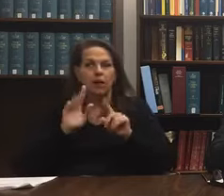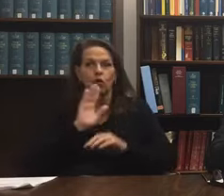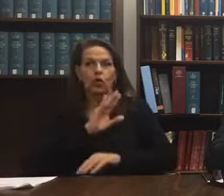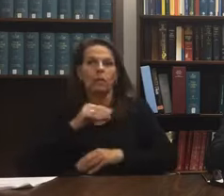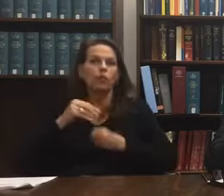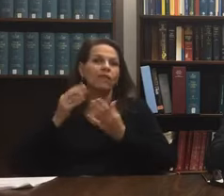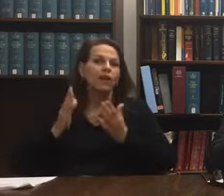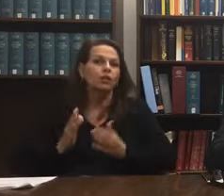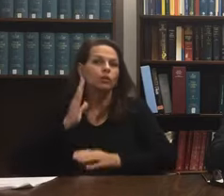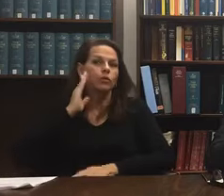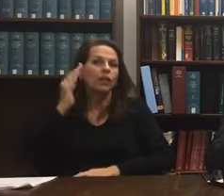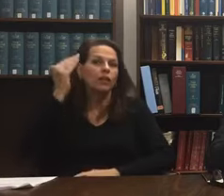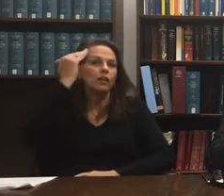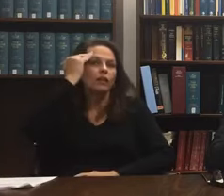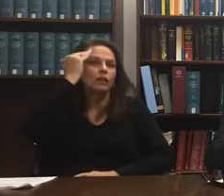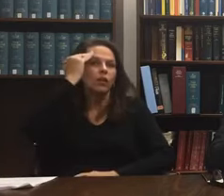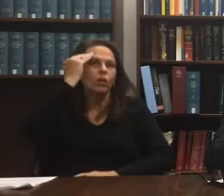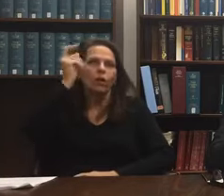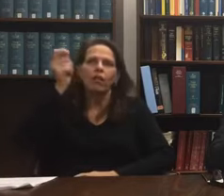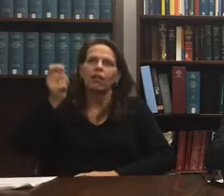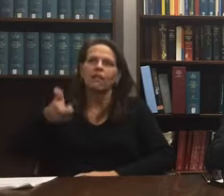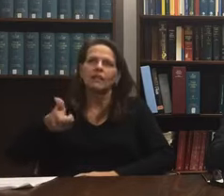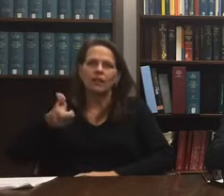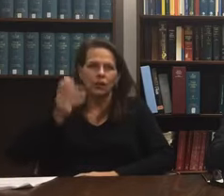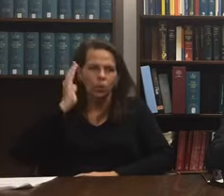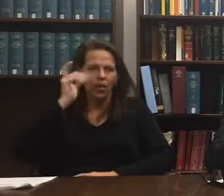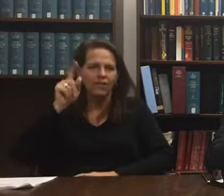to know because all of a sudden they're gonna have to resubmit so you'll either